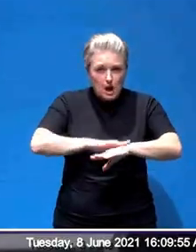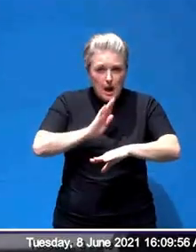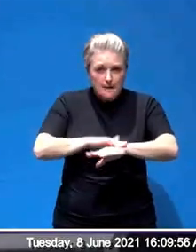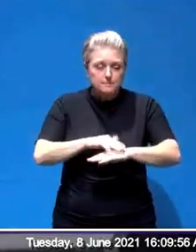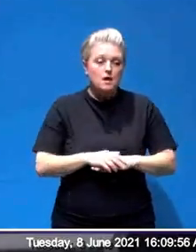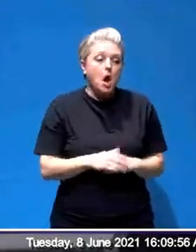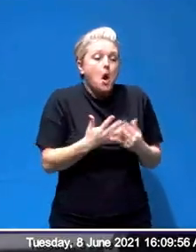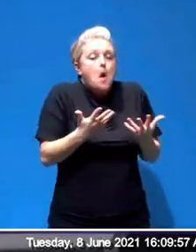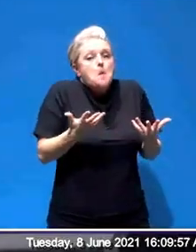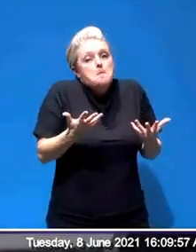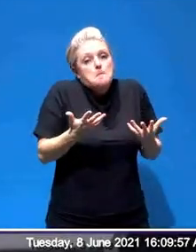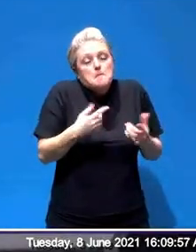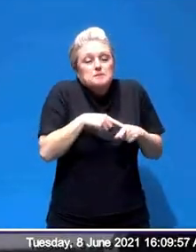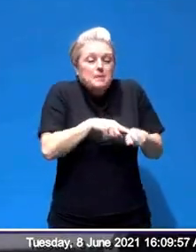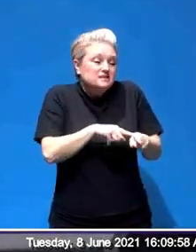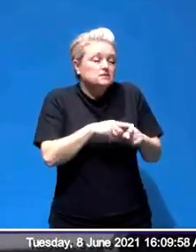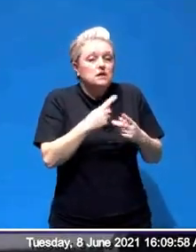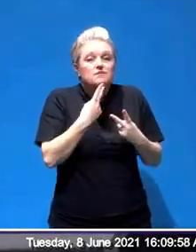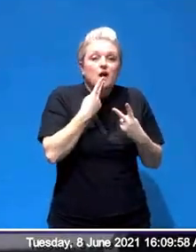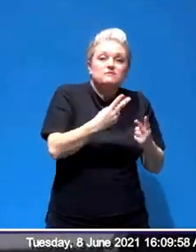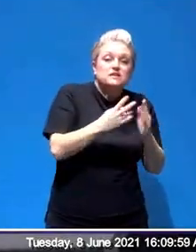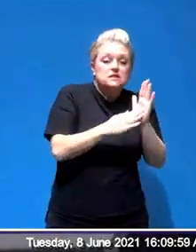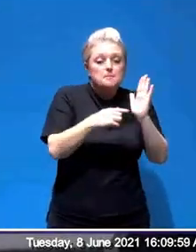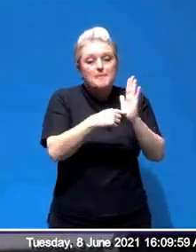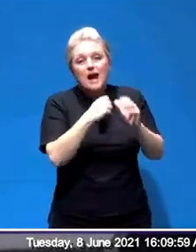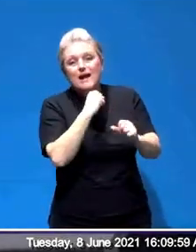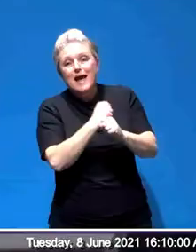If I'm in Mount Gambier, it might be an overnight.